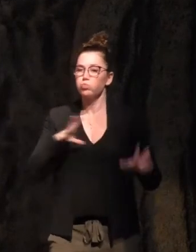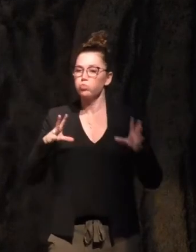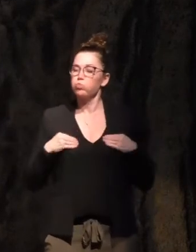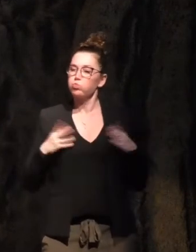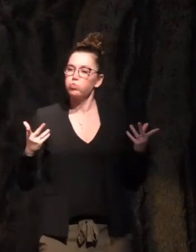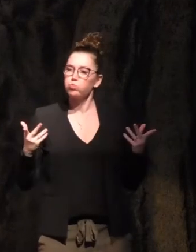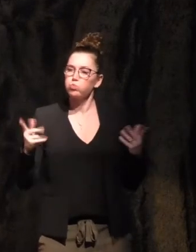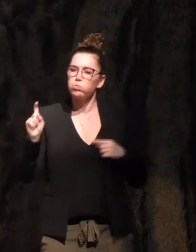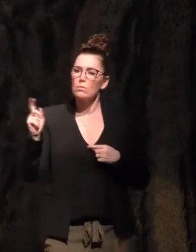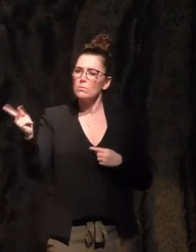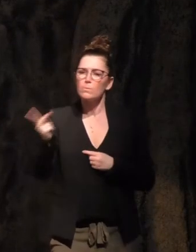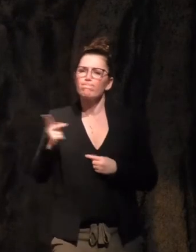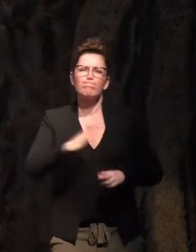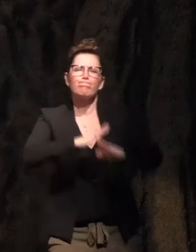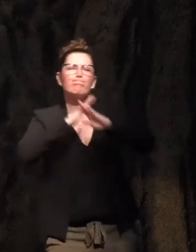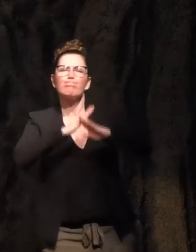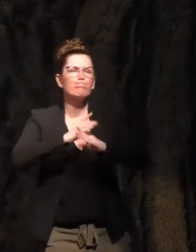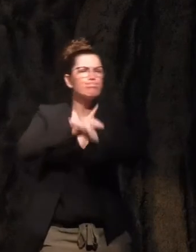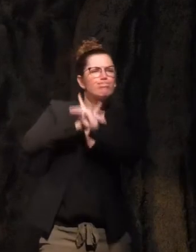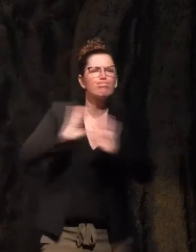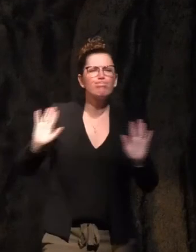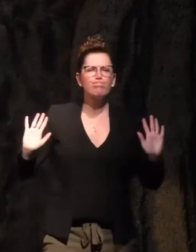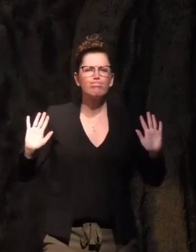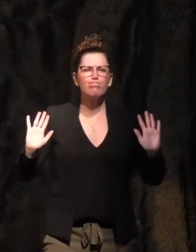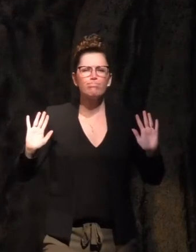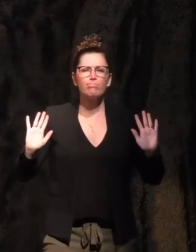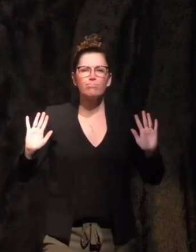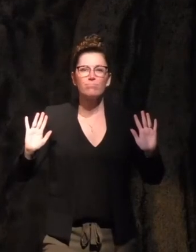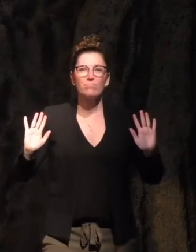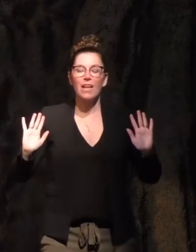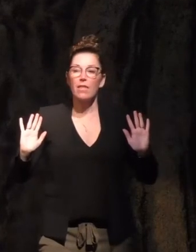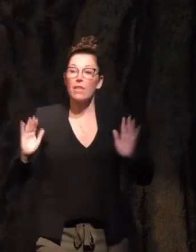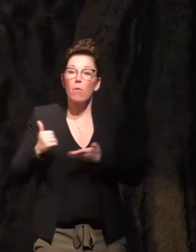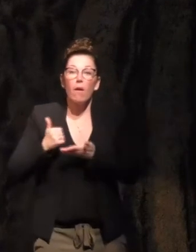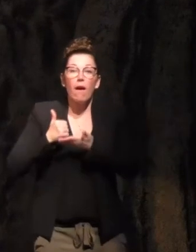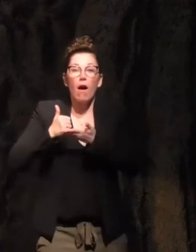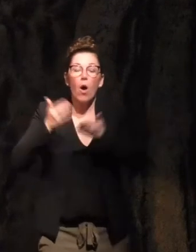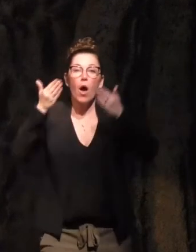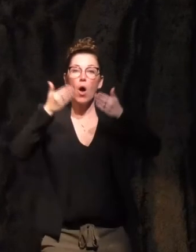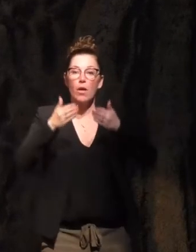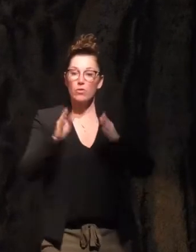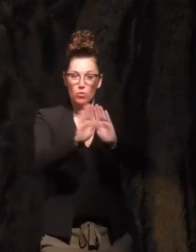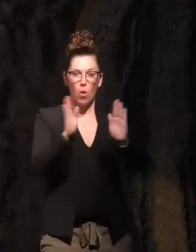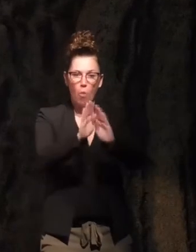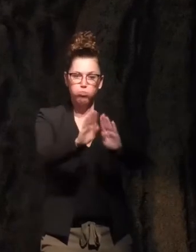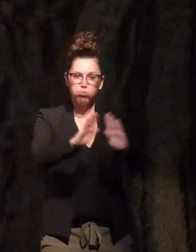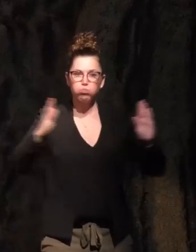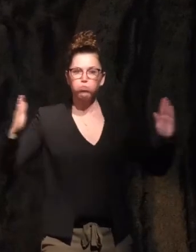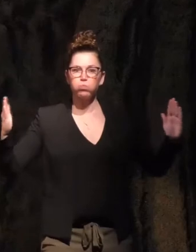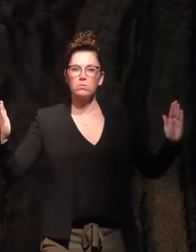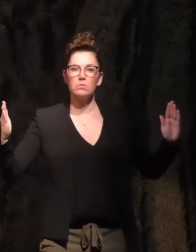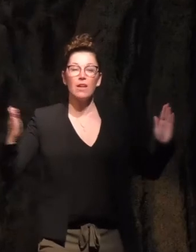they were making it more likely for those who have come from different histories and experiences to feel like it might be possible for them to have some agency